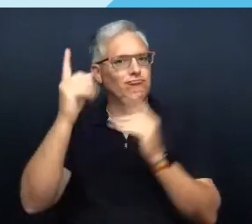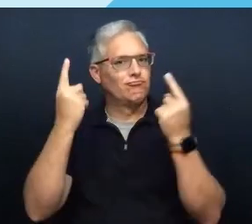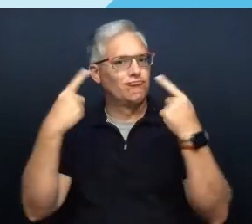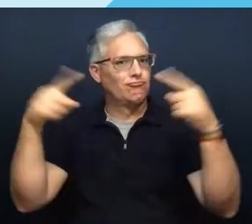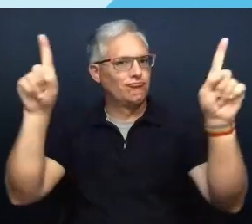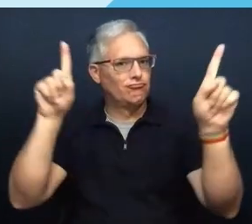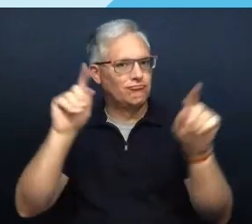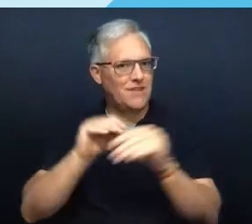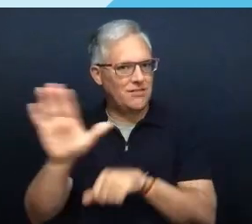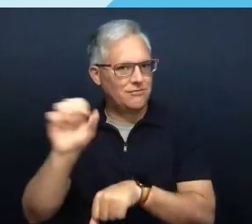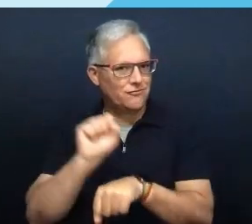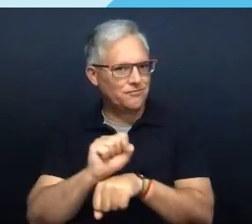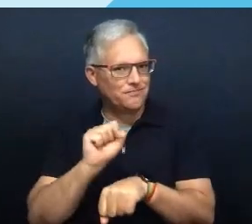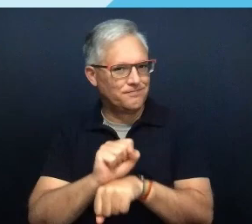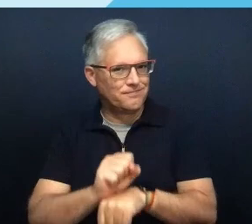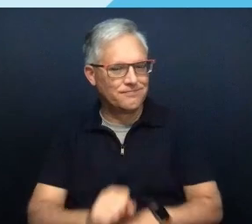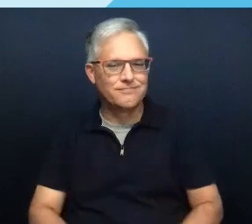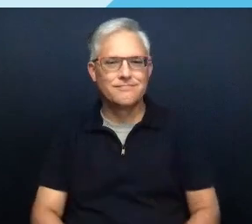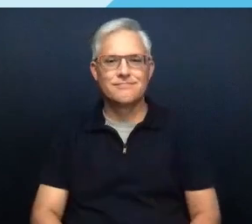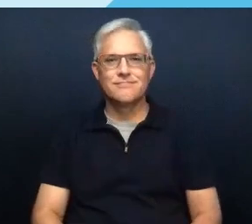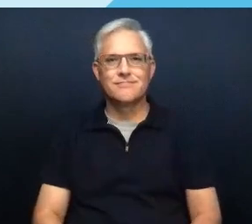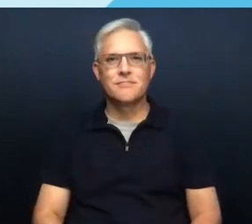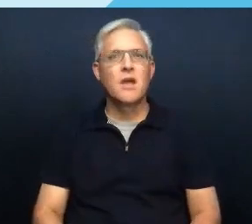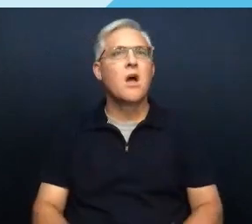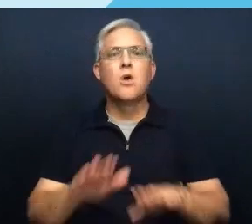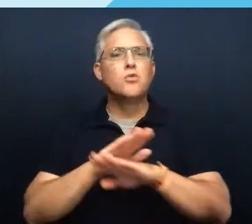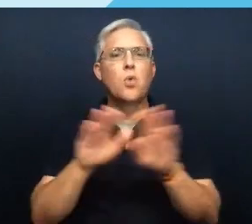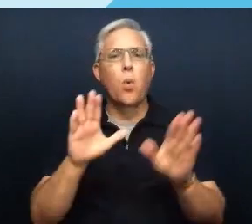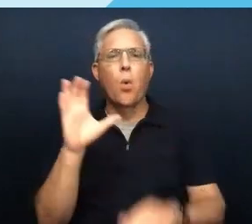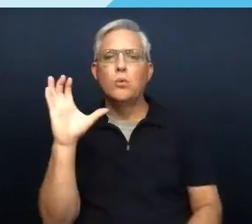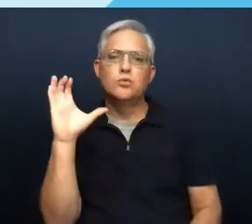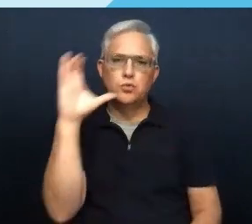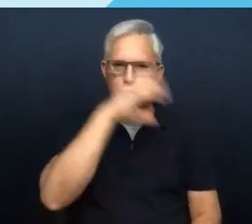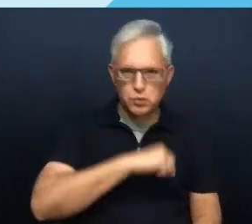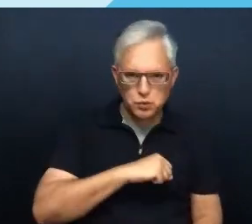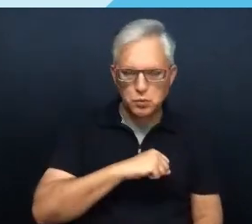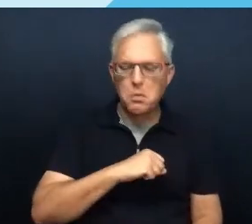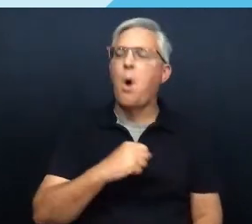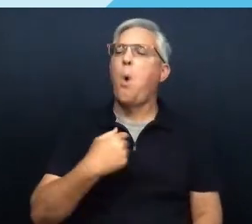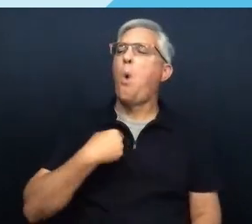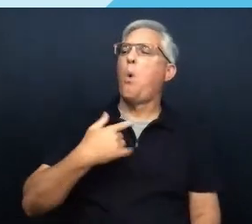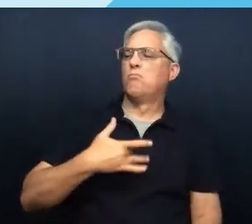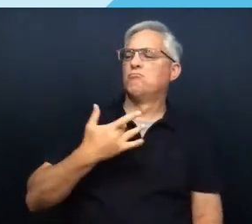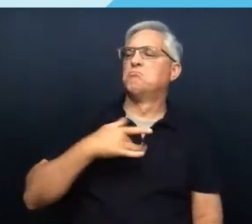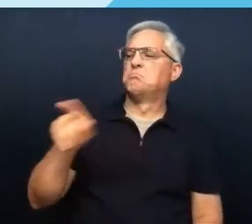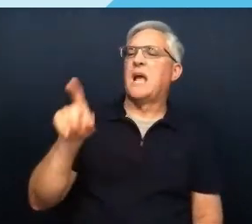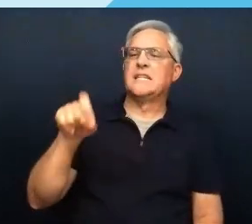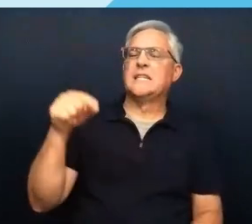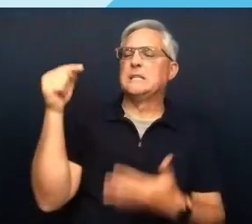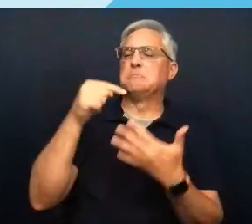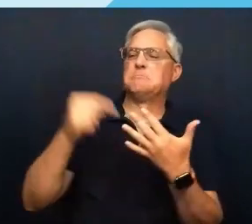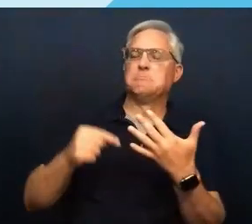Don't make assumptions as to what you think they might need. Take the time to ask them as